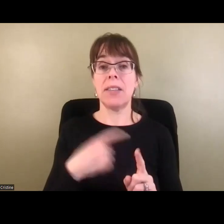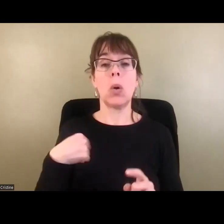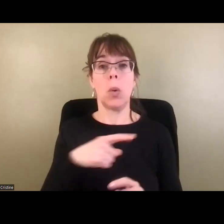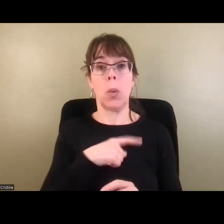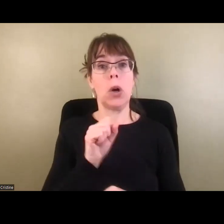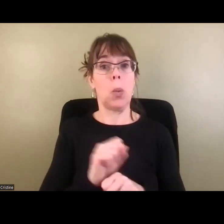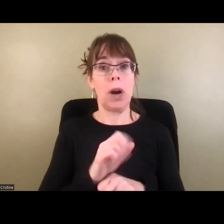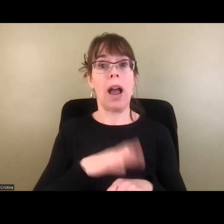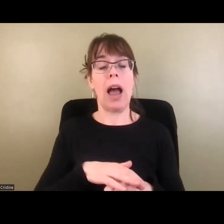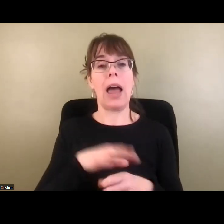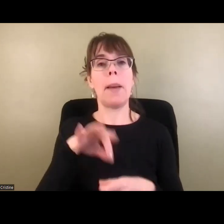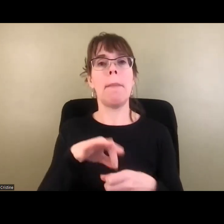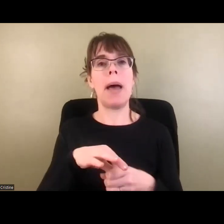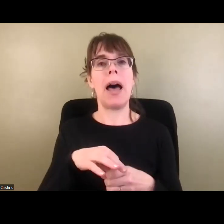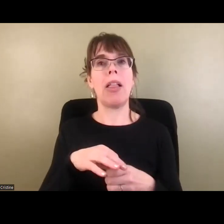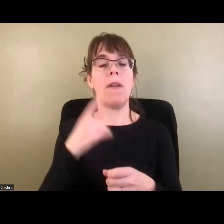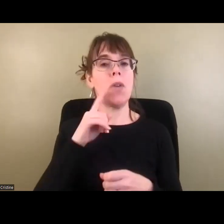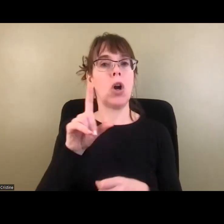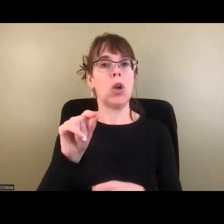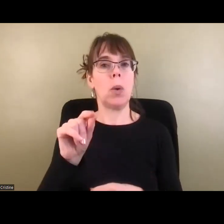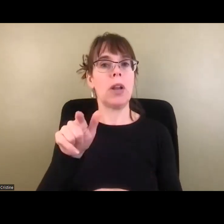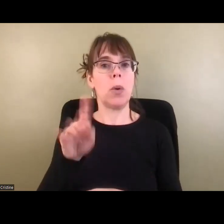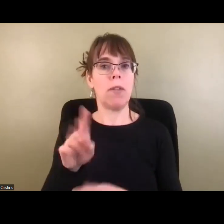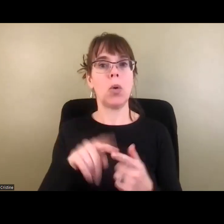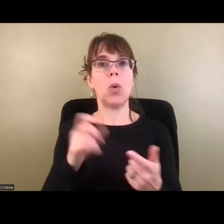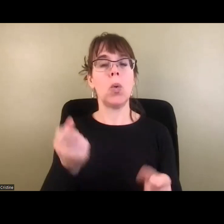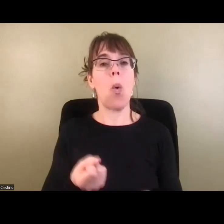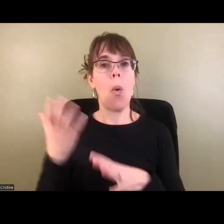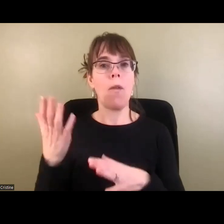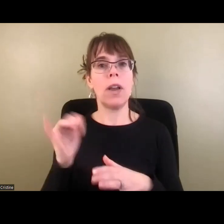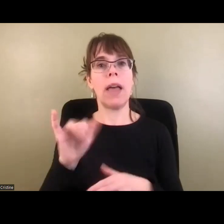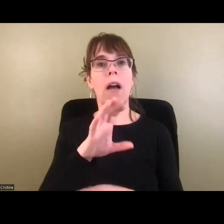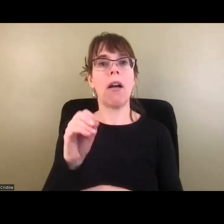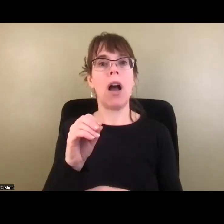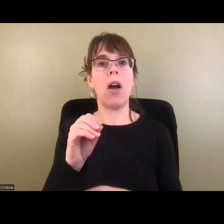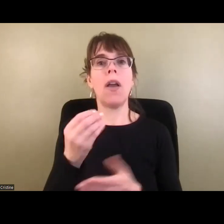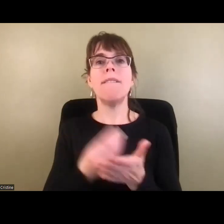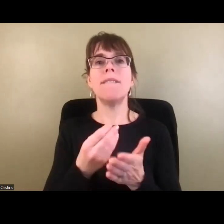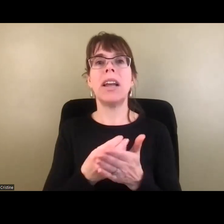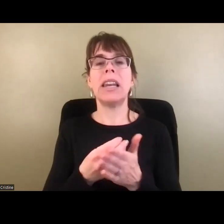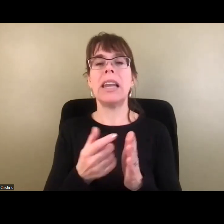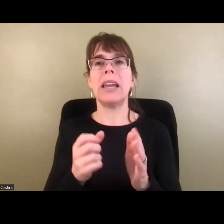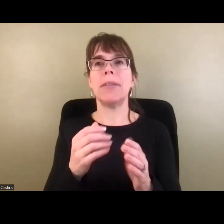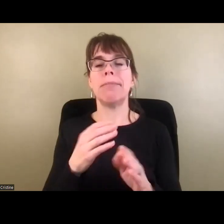on a ballot measure for 2024 to overturn this Colorado funding ban on abortion care.